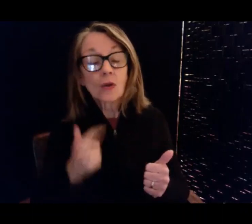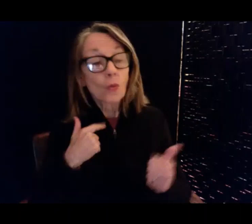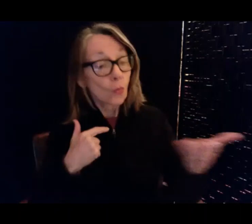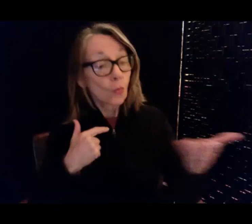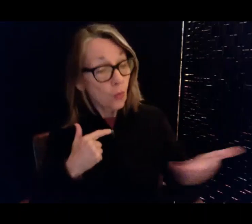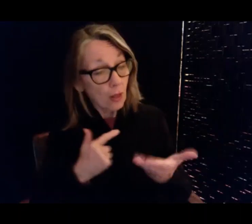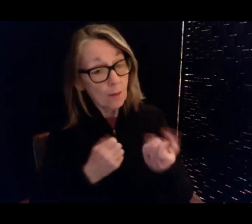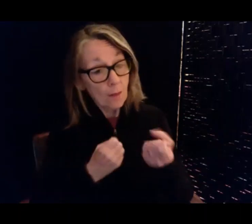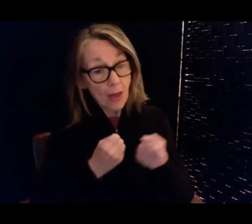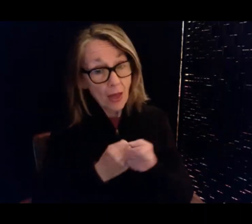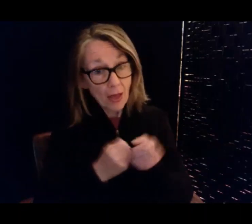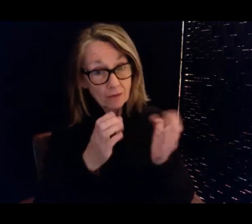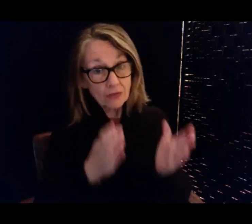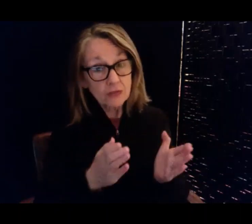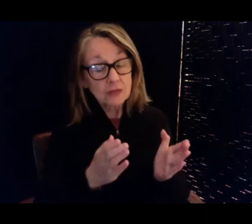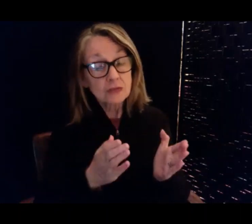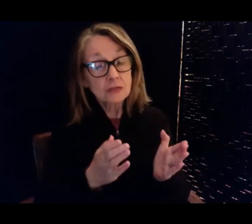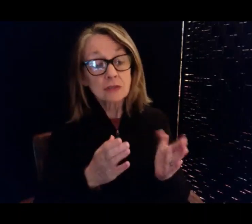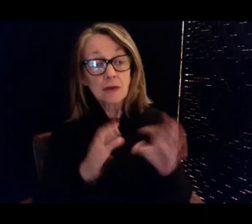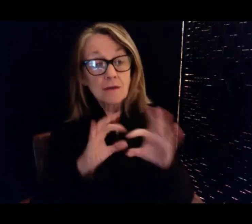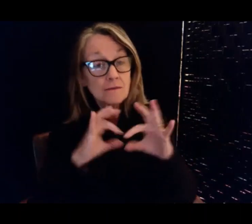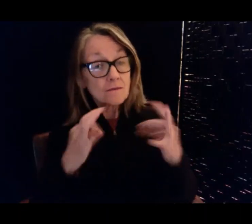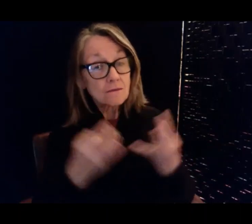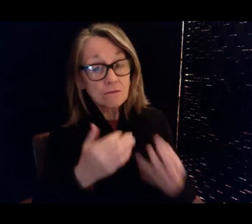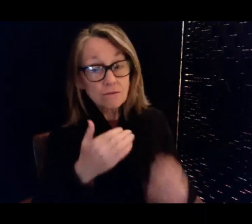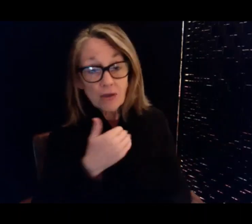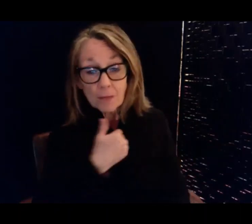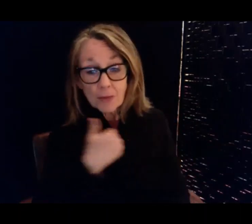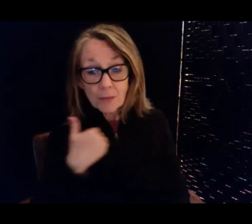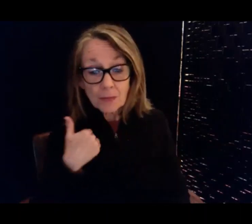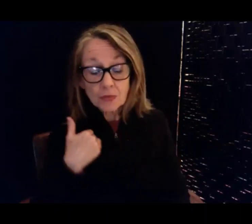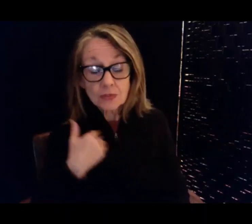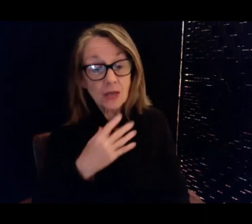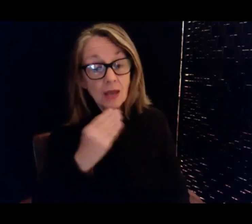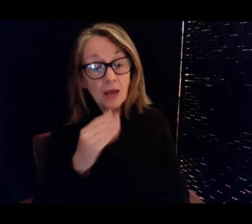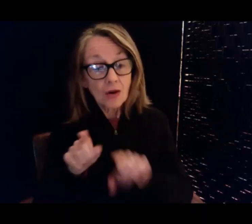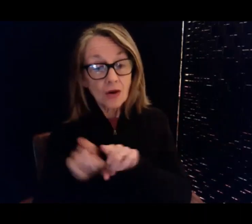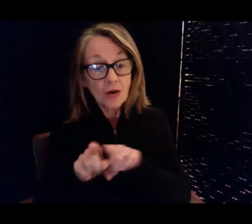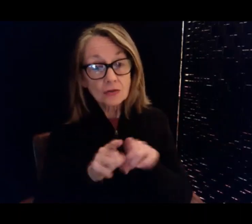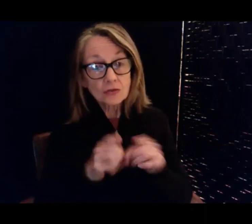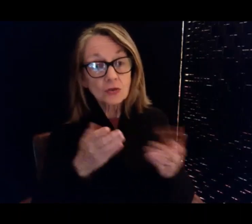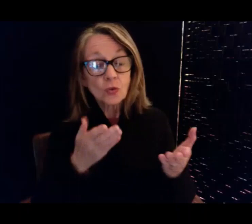hearing loss their family members and also service providers such as